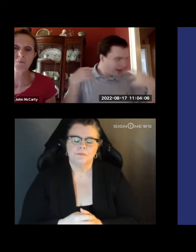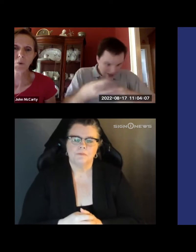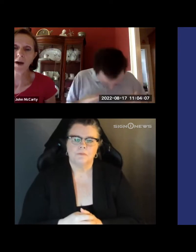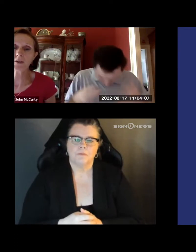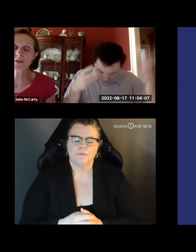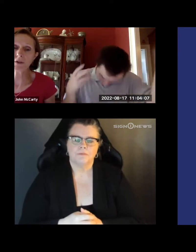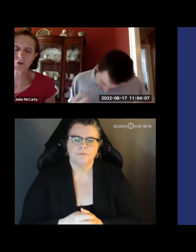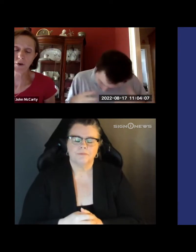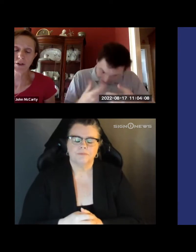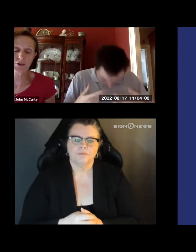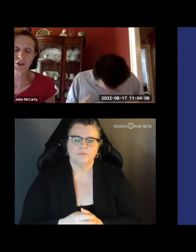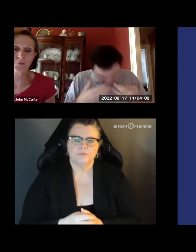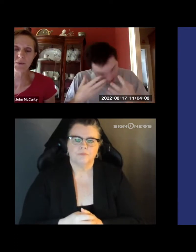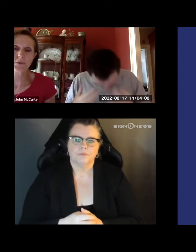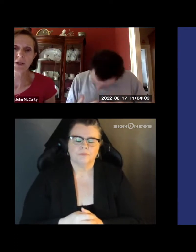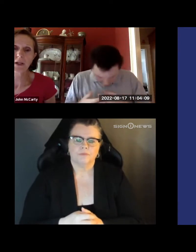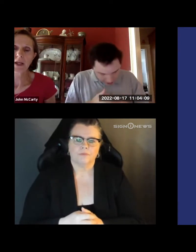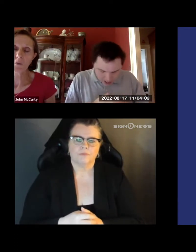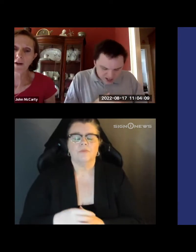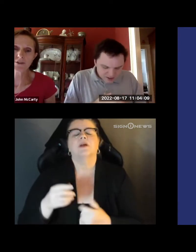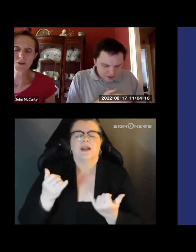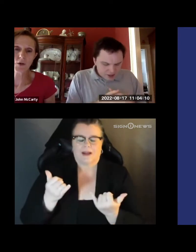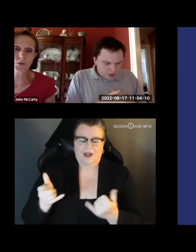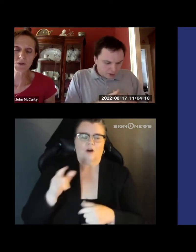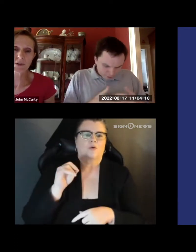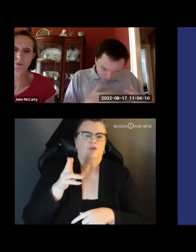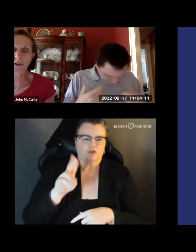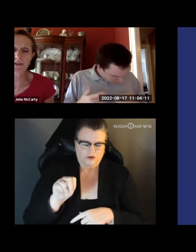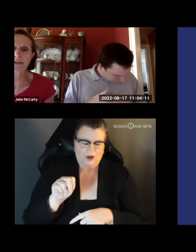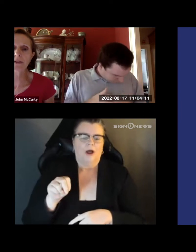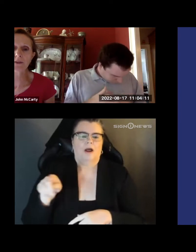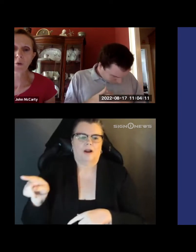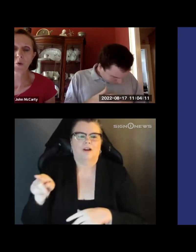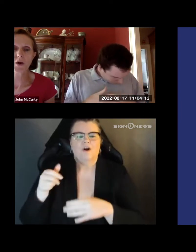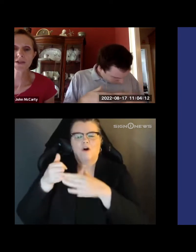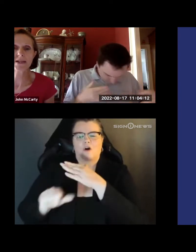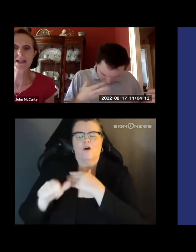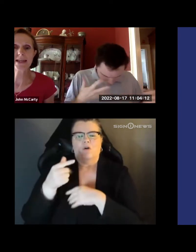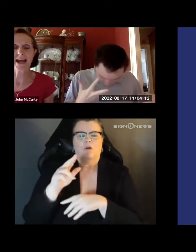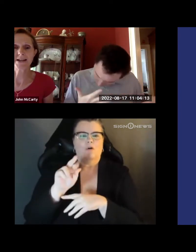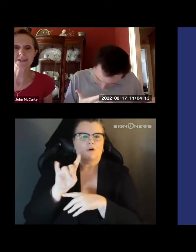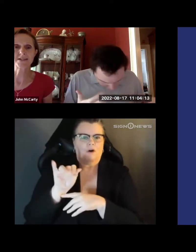but while he was under guardianship wanted to know what he did was he asked